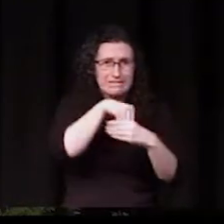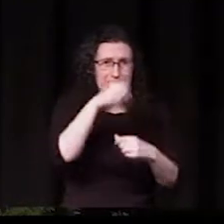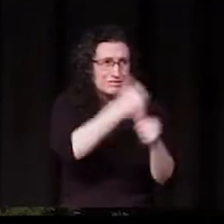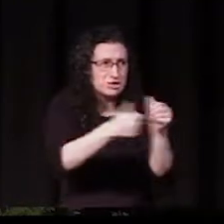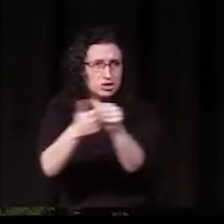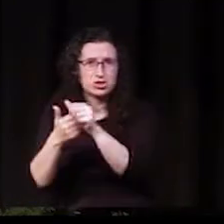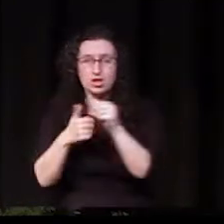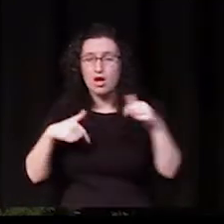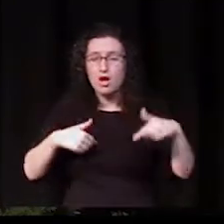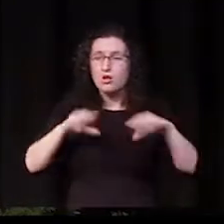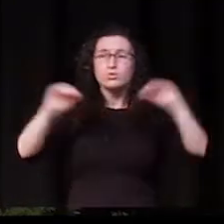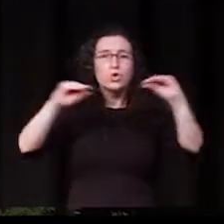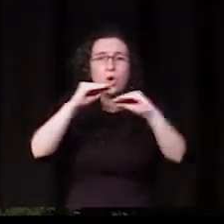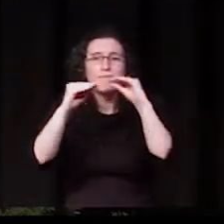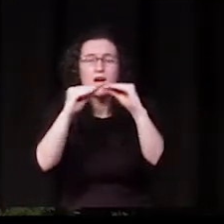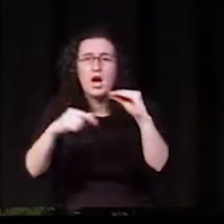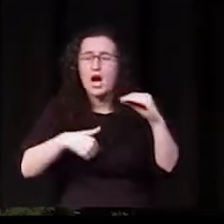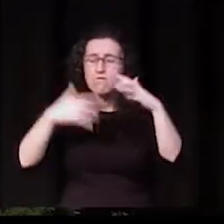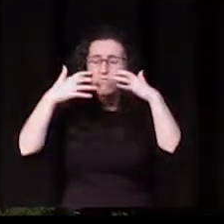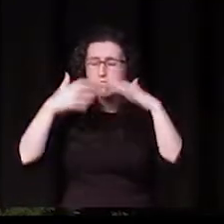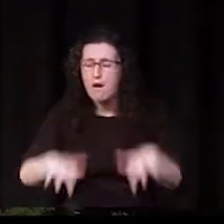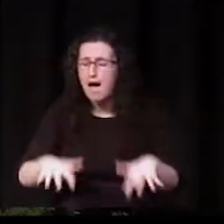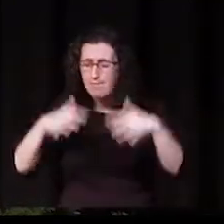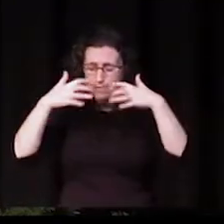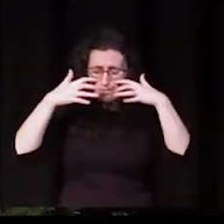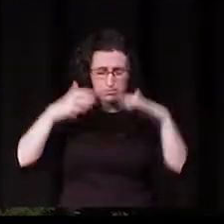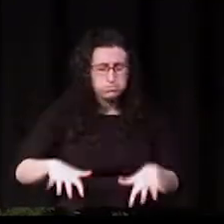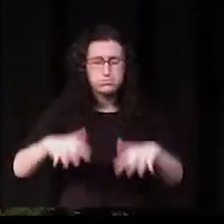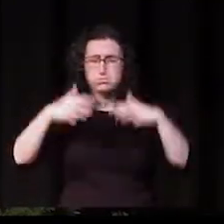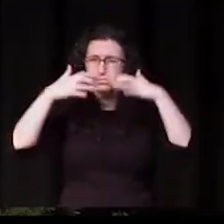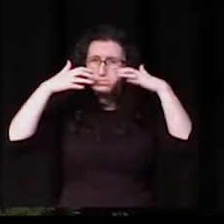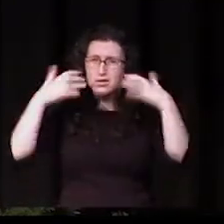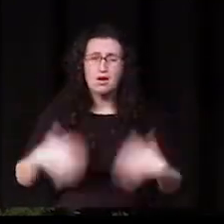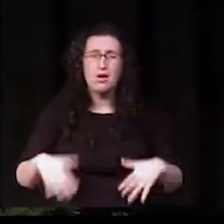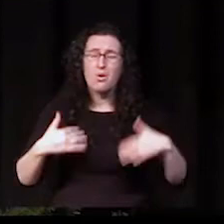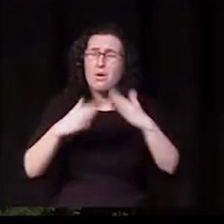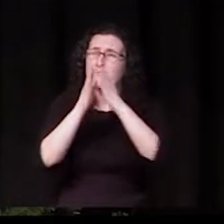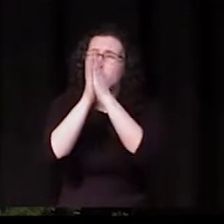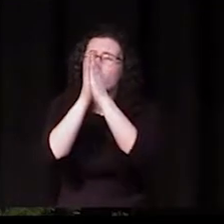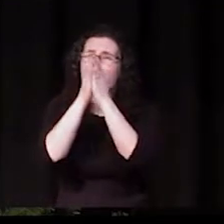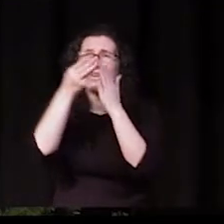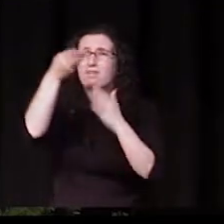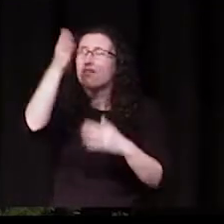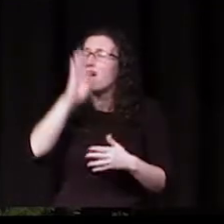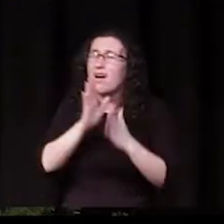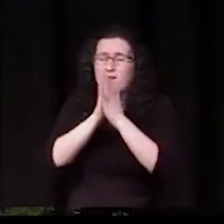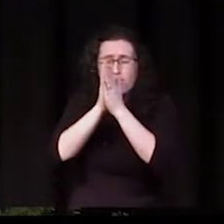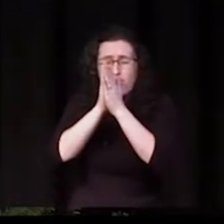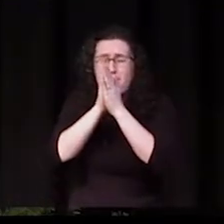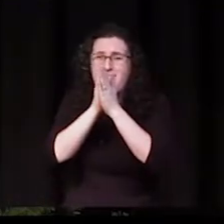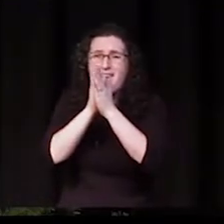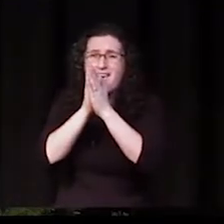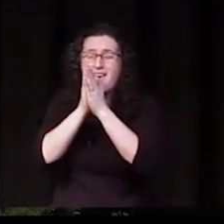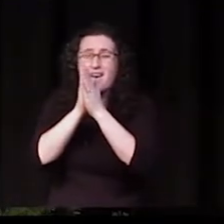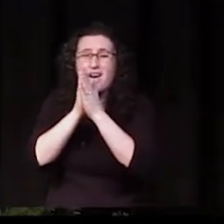And I wept, and I wept, and I wept as I prayed to God aware, for the first time perhaps,